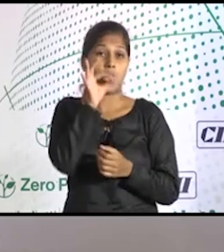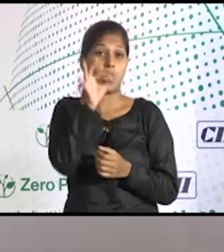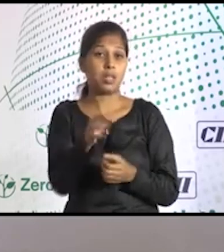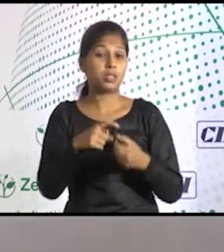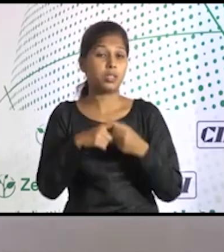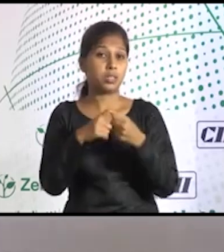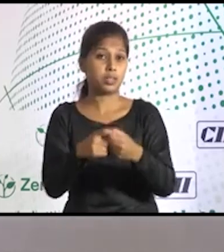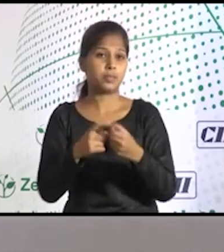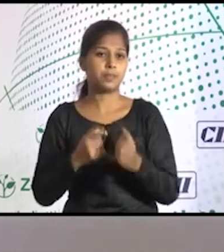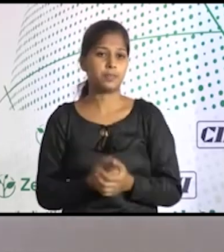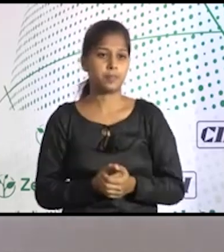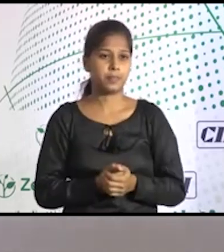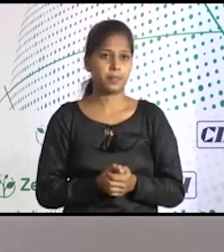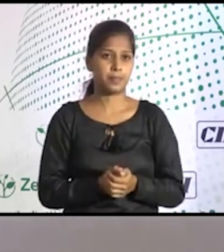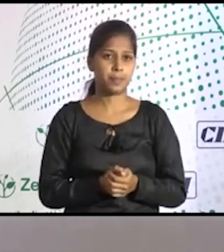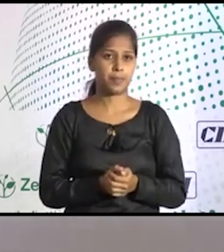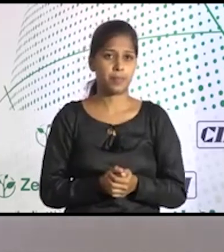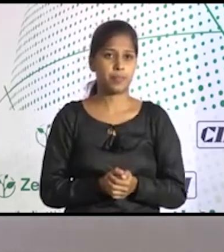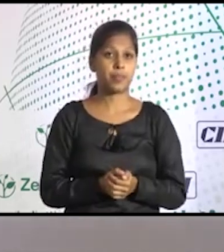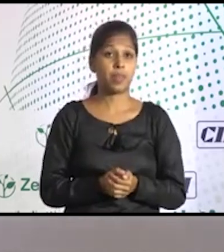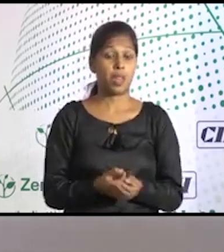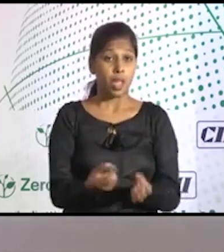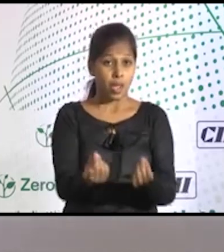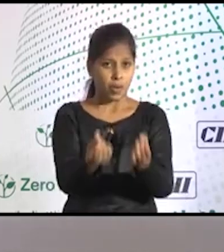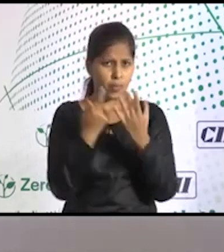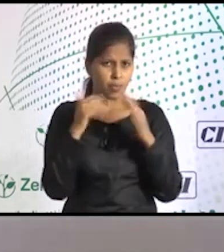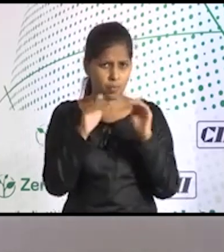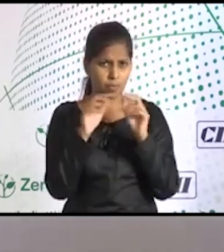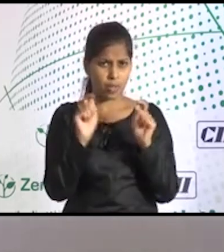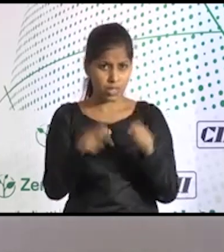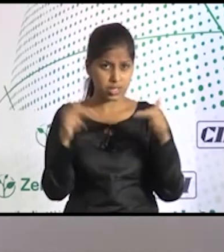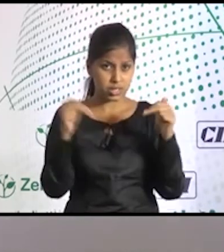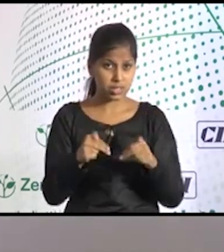you know, innovation needs an entire ecosystem, right? So it needs legislation.